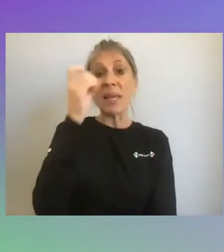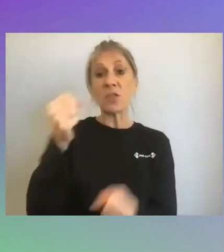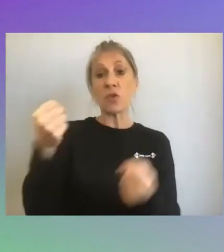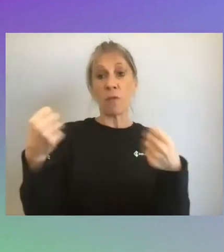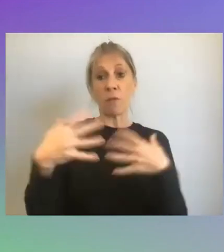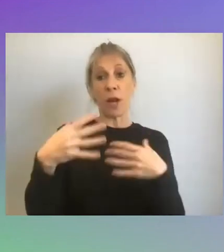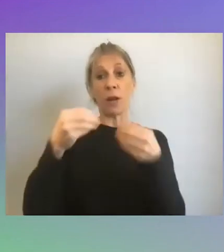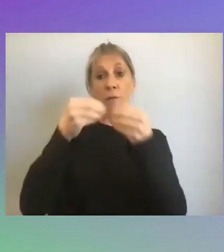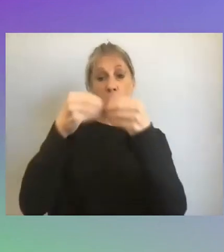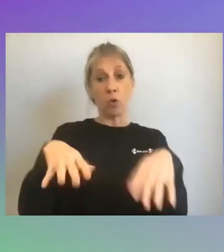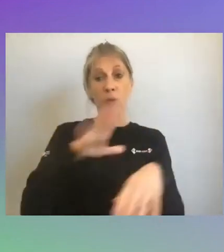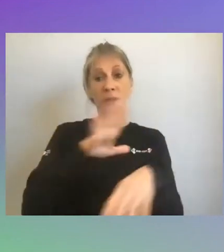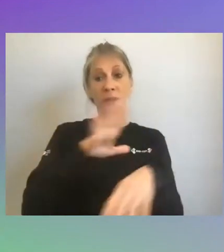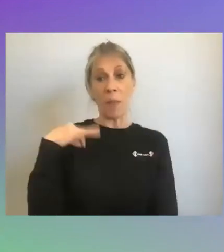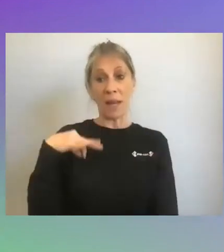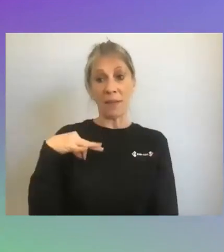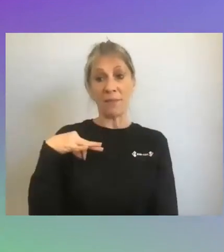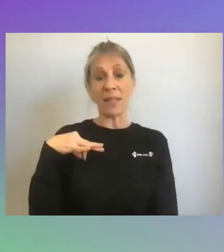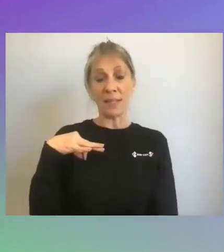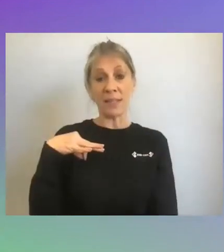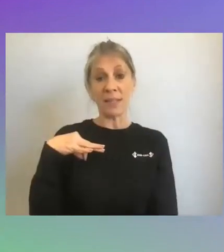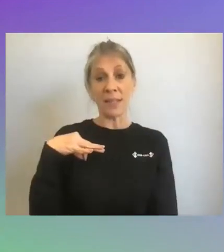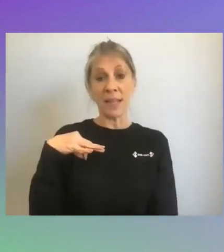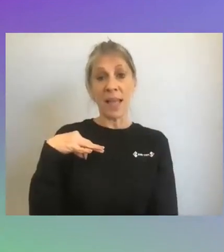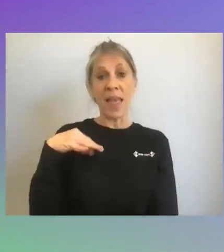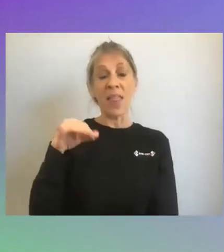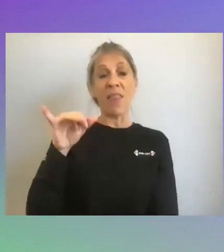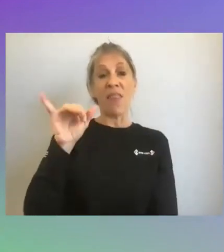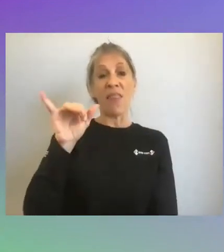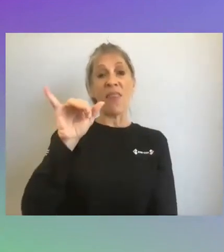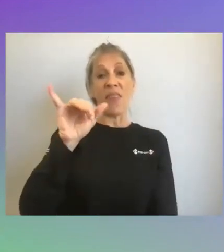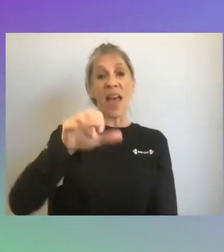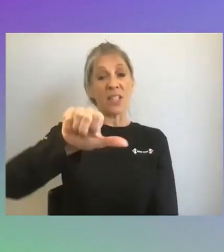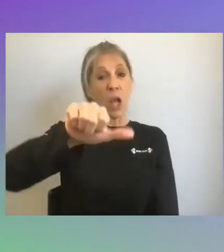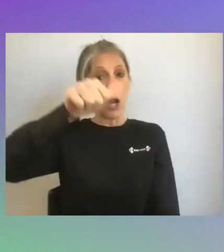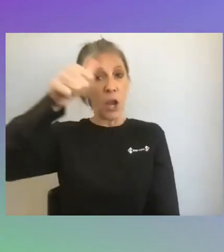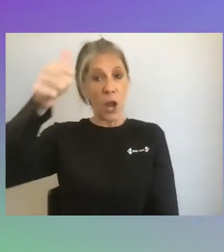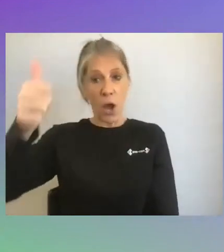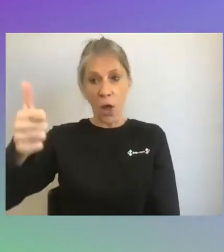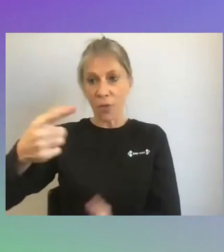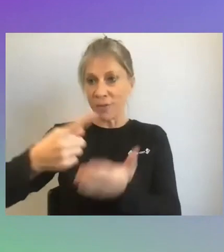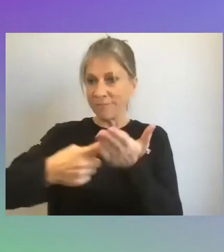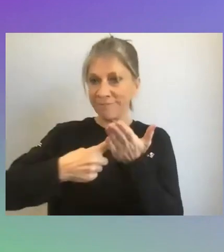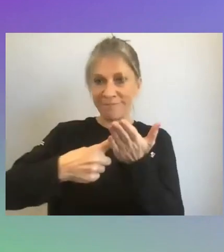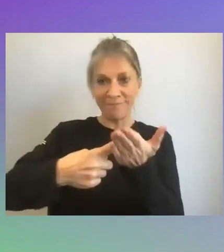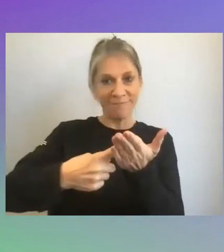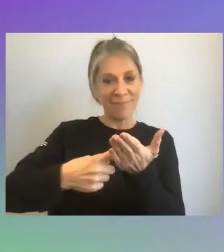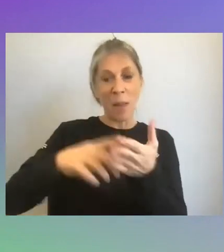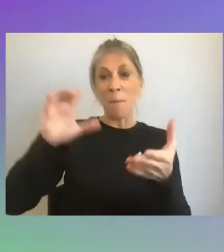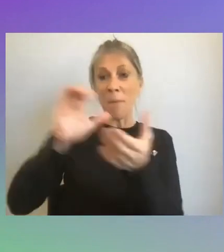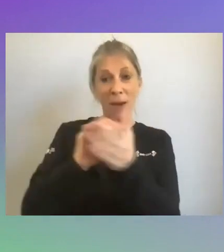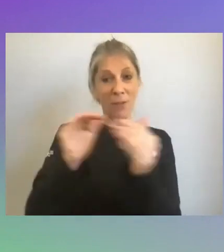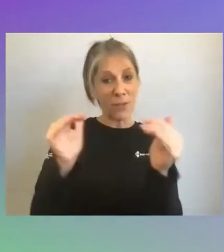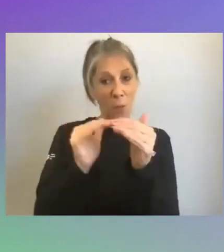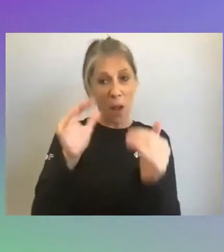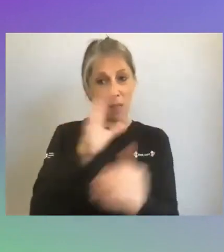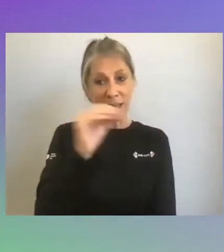So, um, I mean, that's again a whole nother talk as marriage